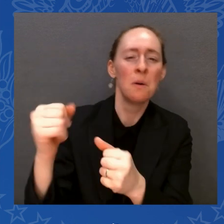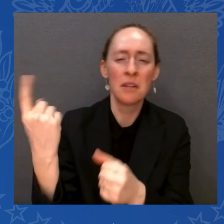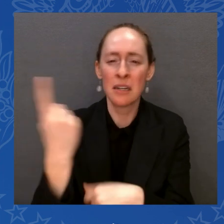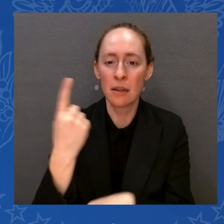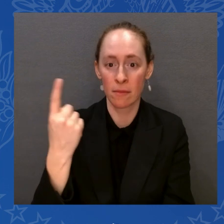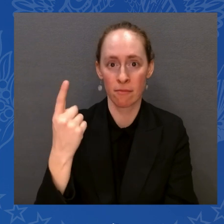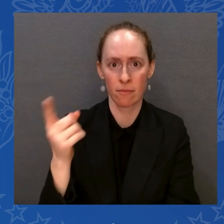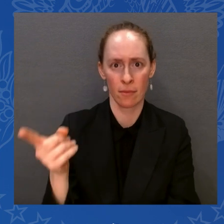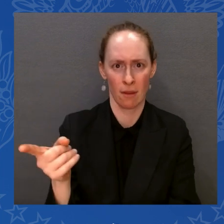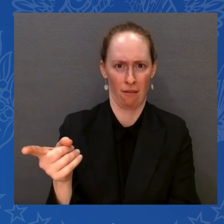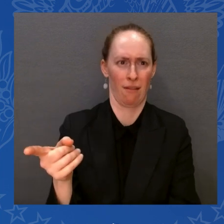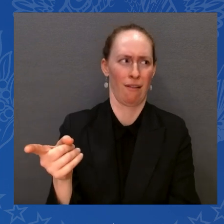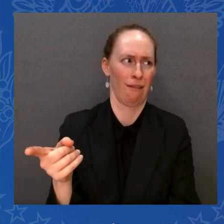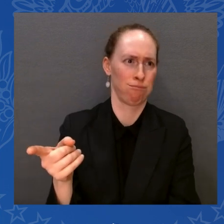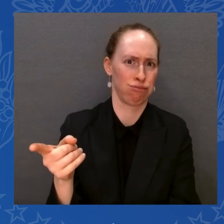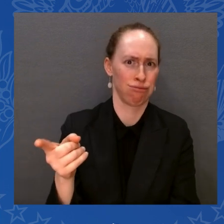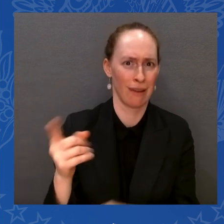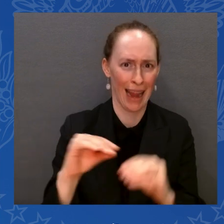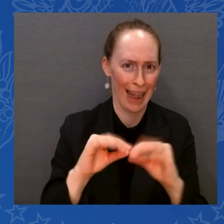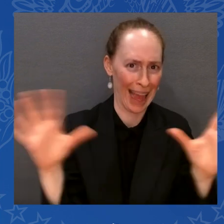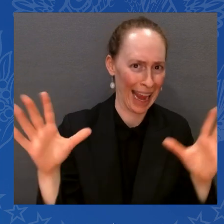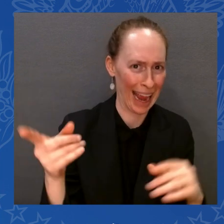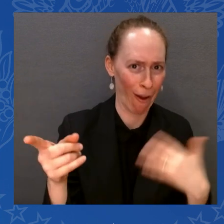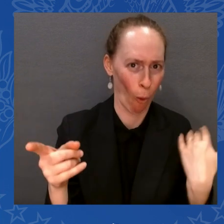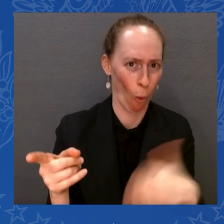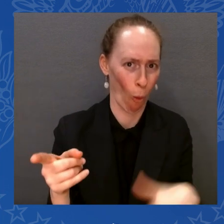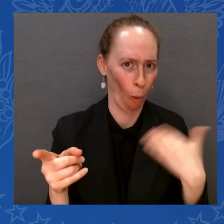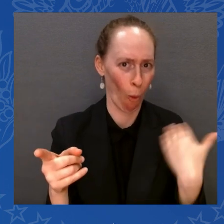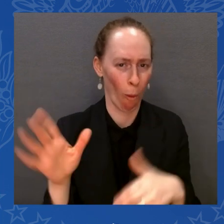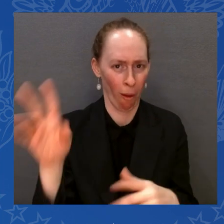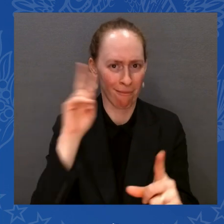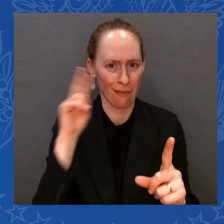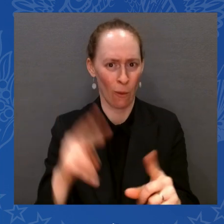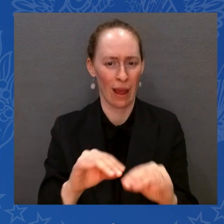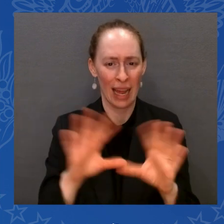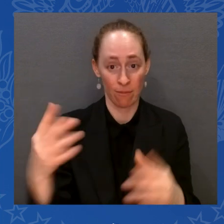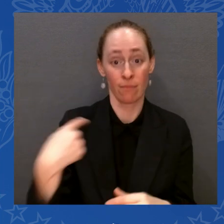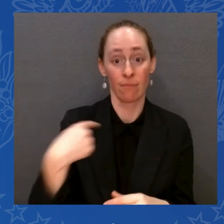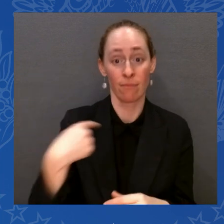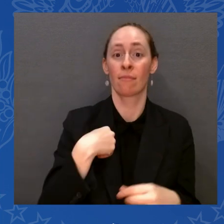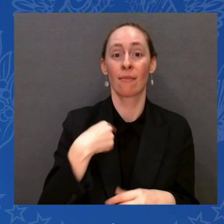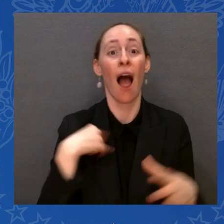But they sure didn't like me calling them on it. Look, a lot of Republicans,